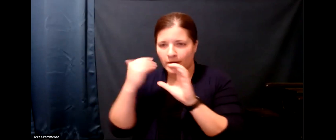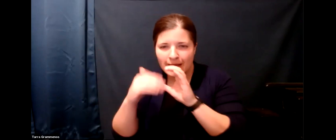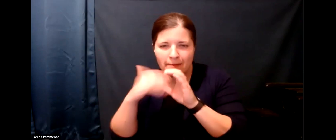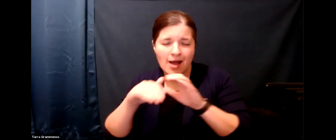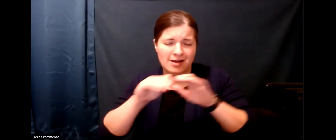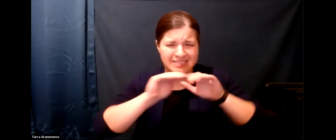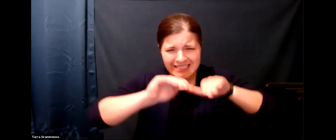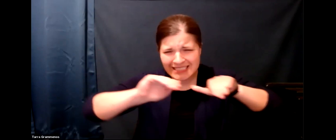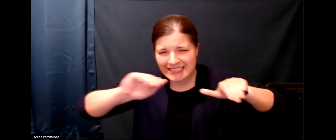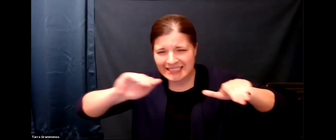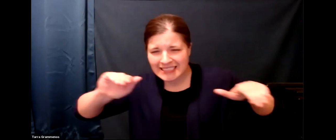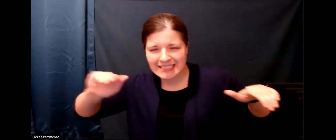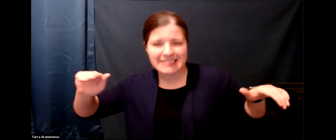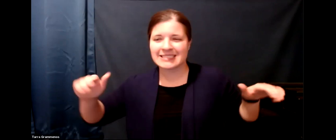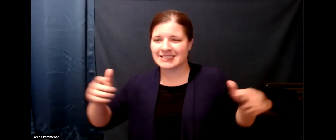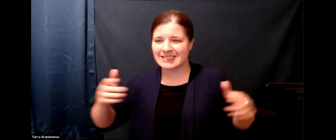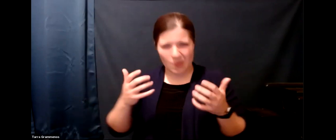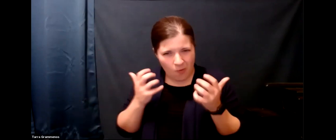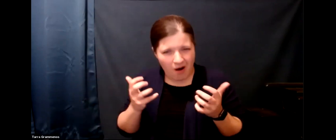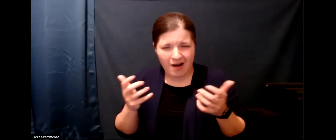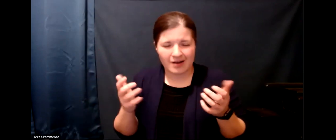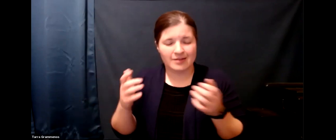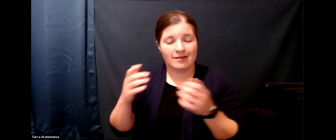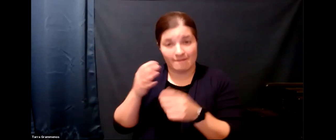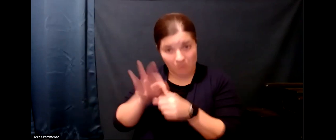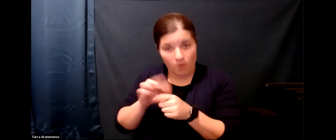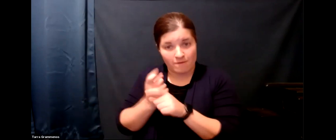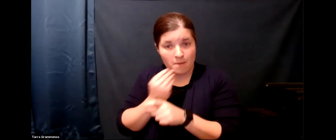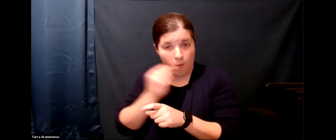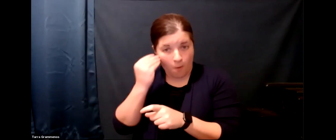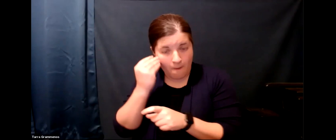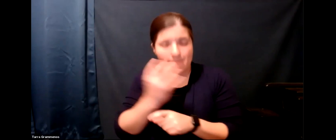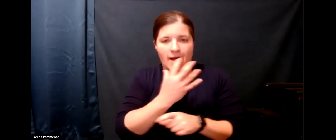about both of our big asks which is voting from home and serving as a poll worker.